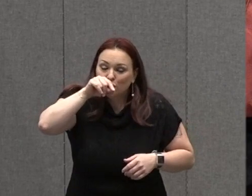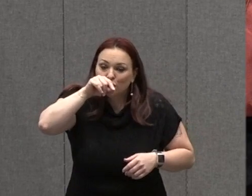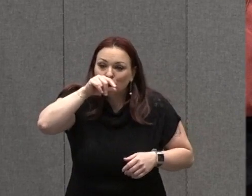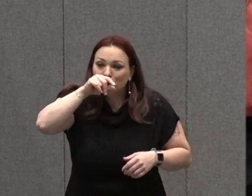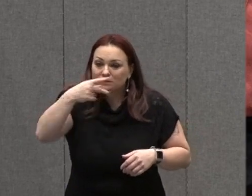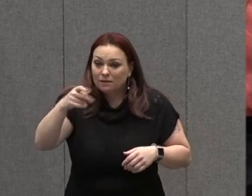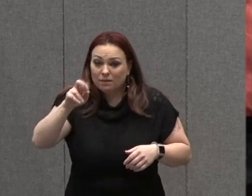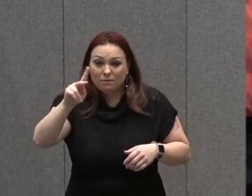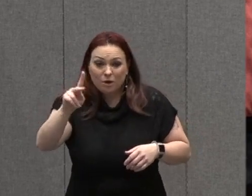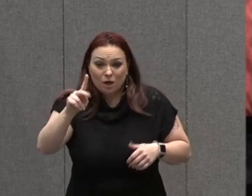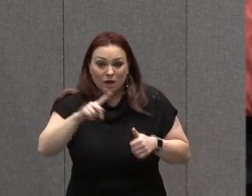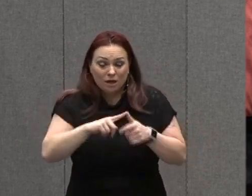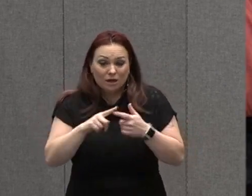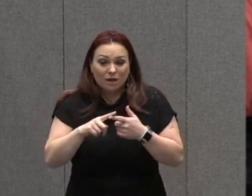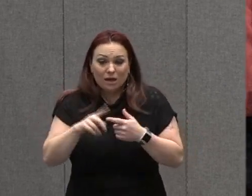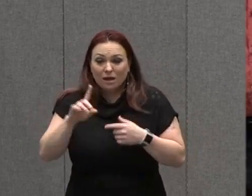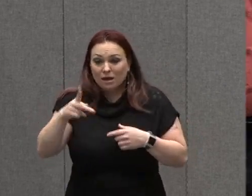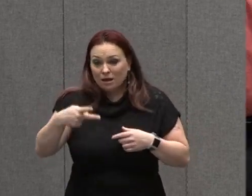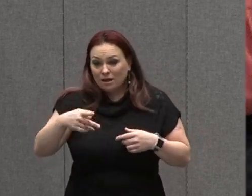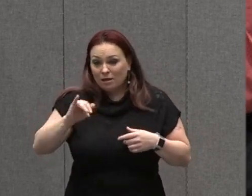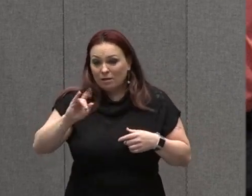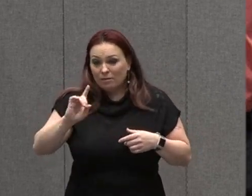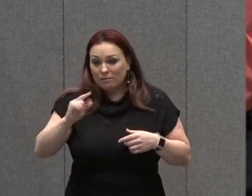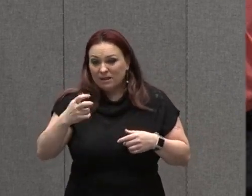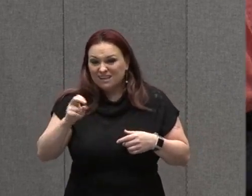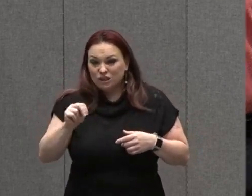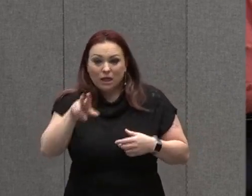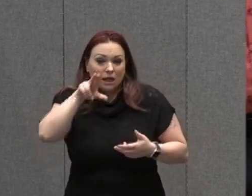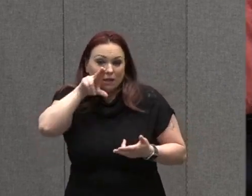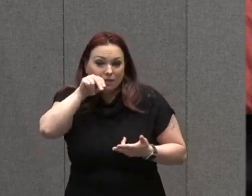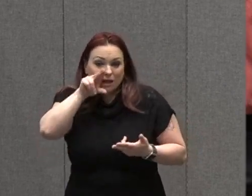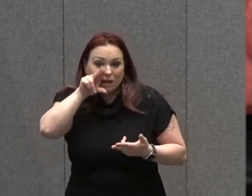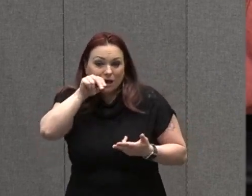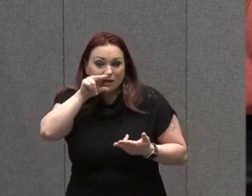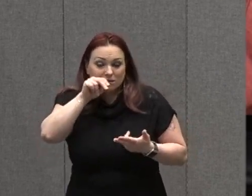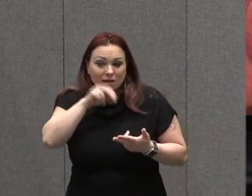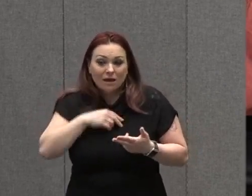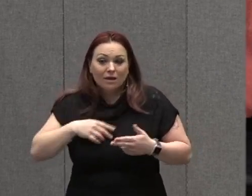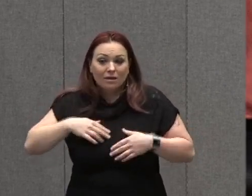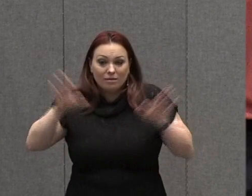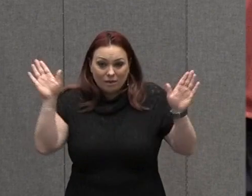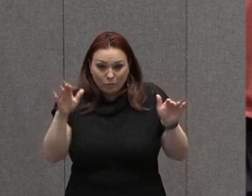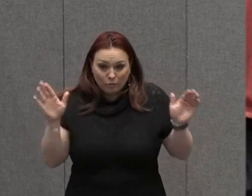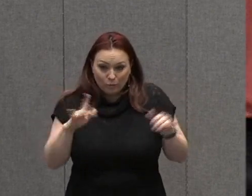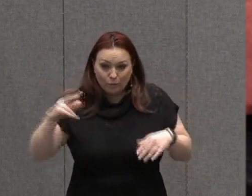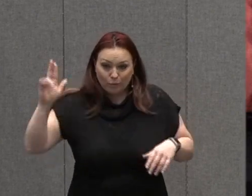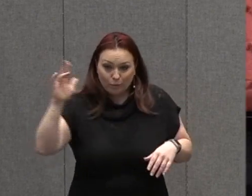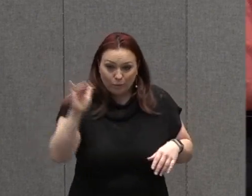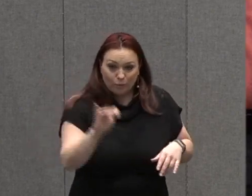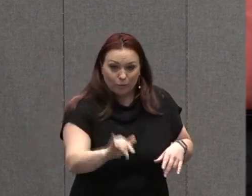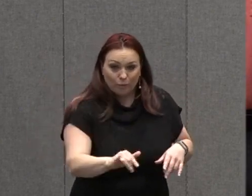I listen to the pigeons and the ducks. The pigeons fly down to meet us. They want us to feed them.